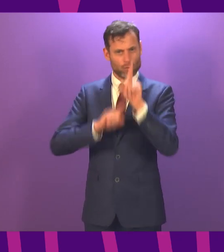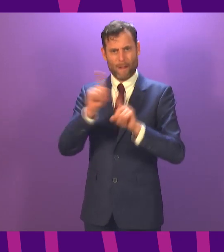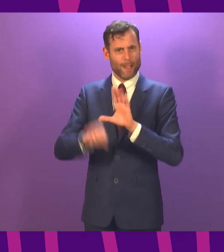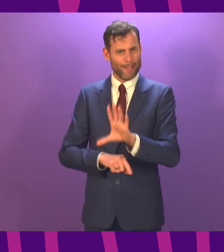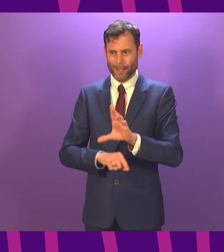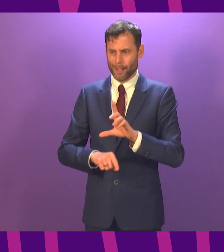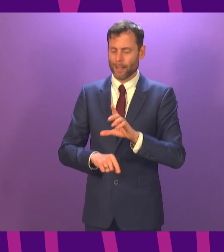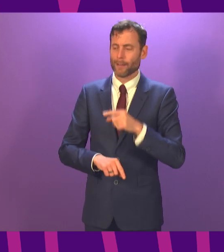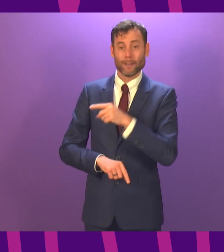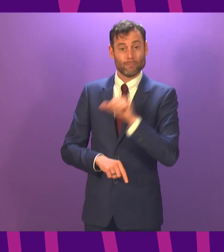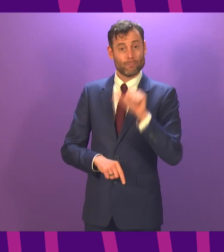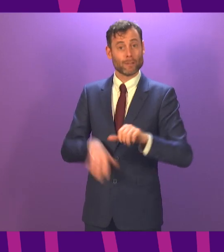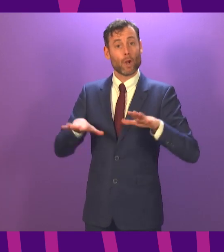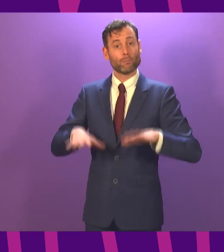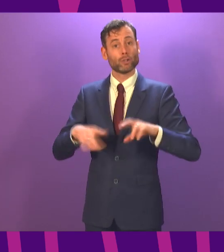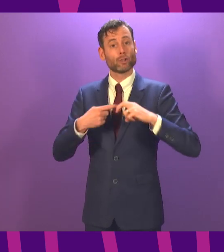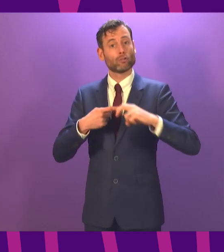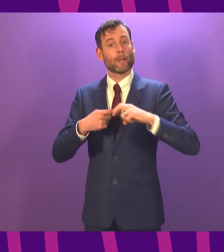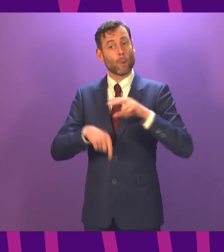doing. Christine Grahame is right to point to the role of the British Transport Police. When